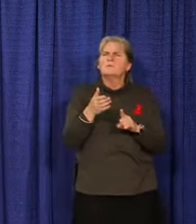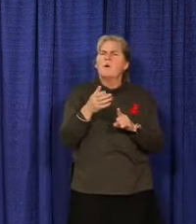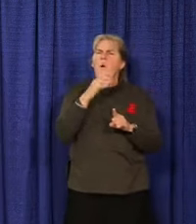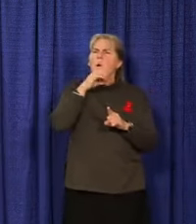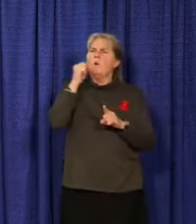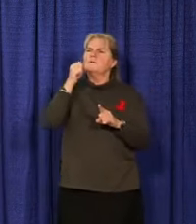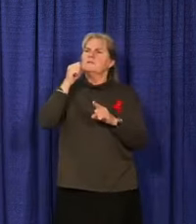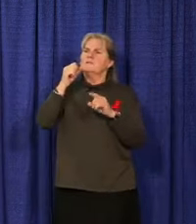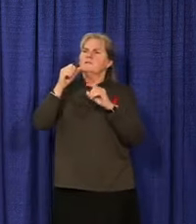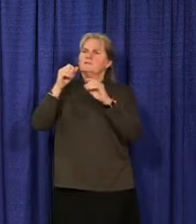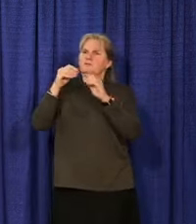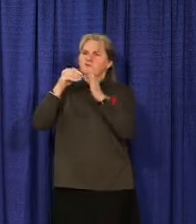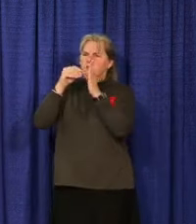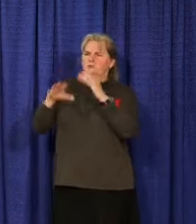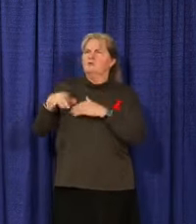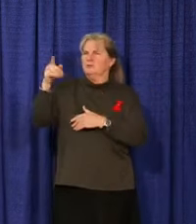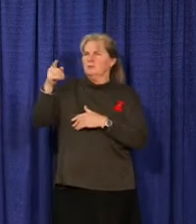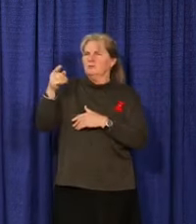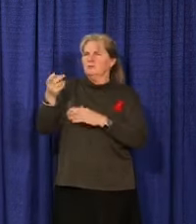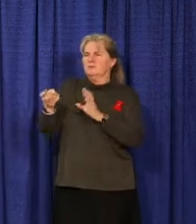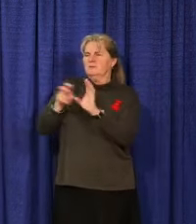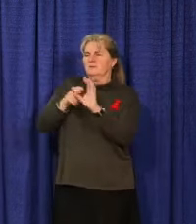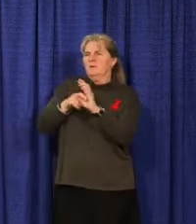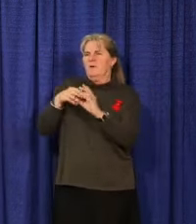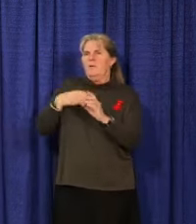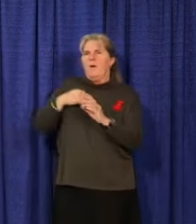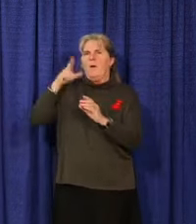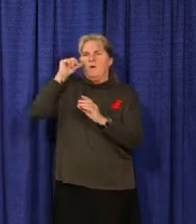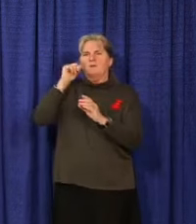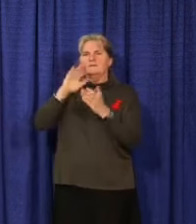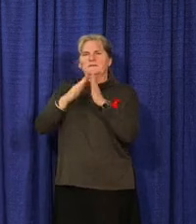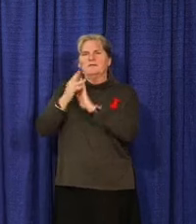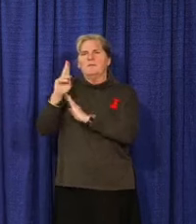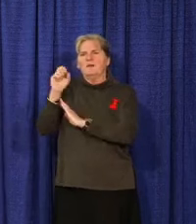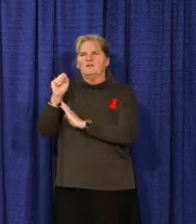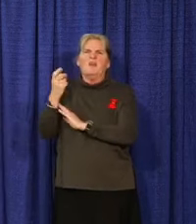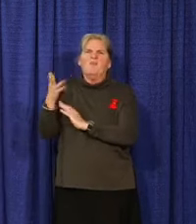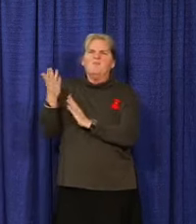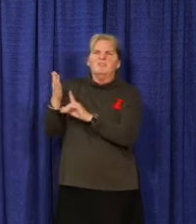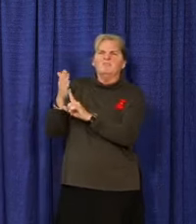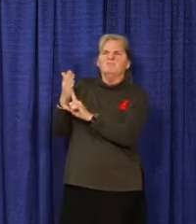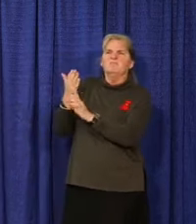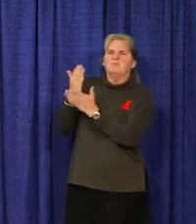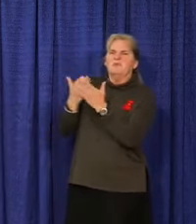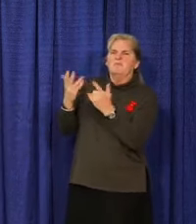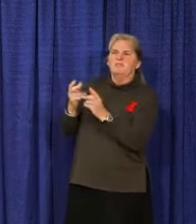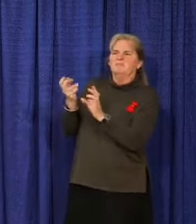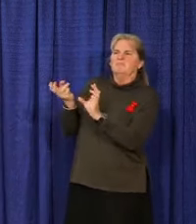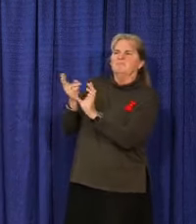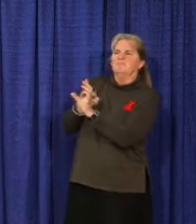encouraged for older kids to take the city bus when possible which I know happens anyway, but